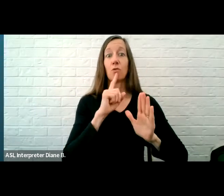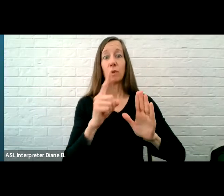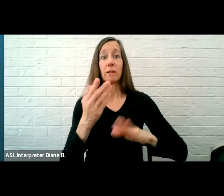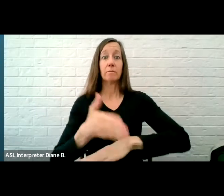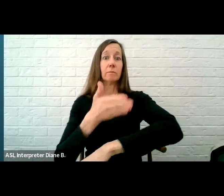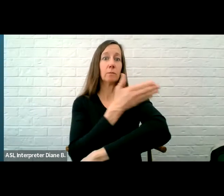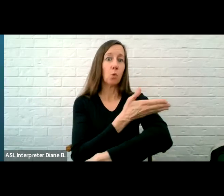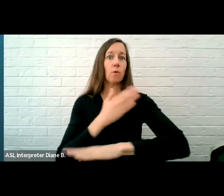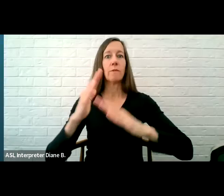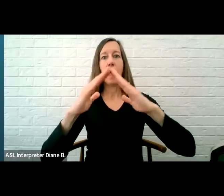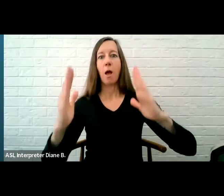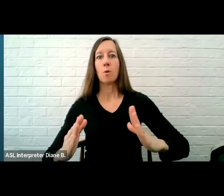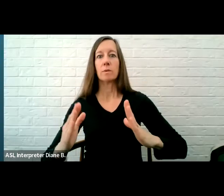That's not tied to services specifically.